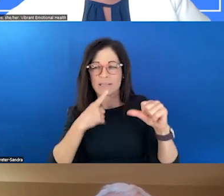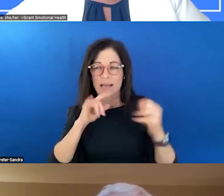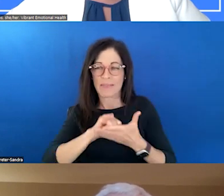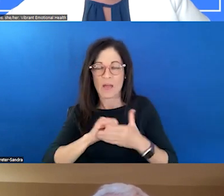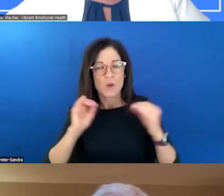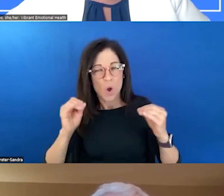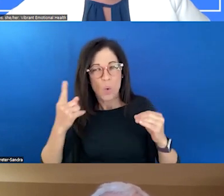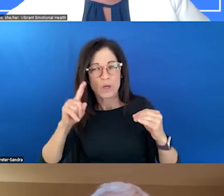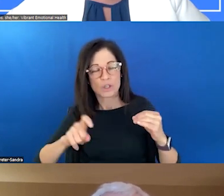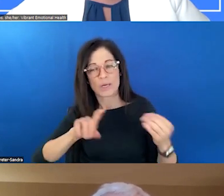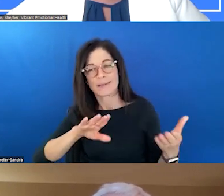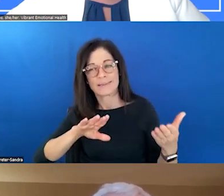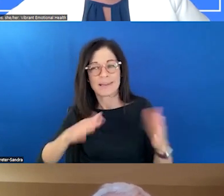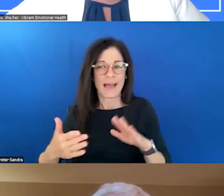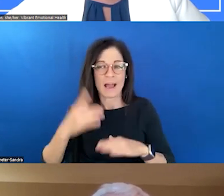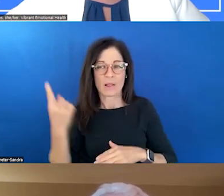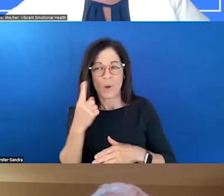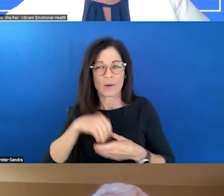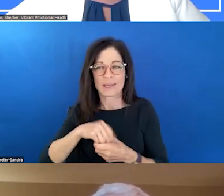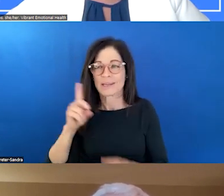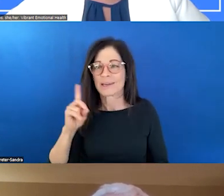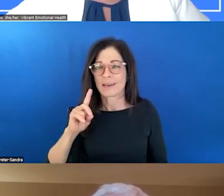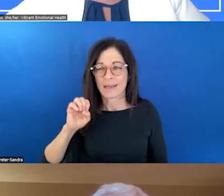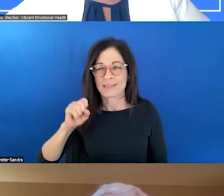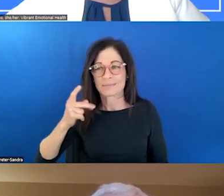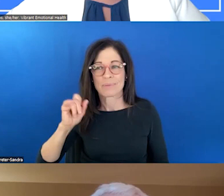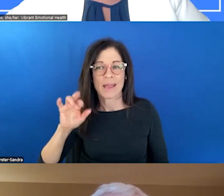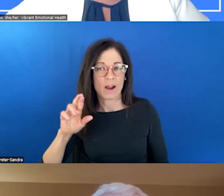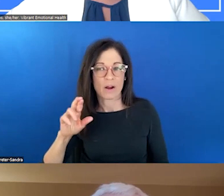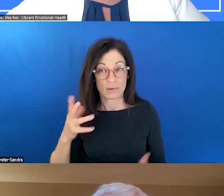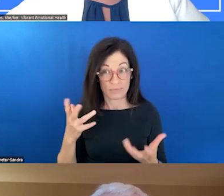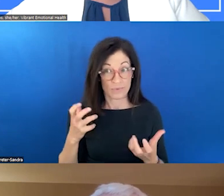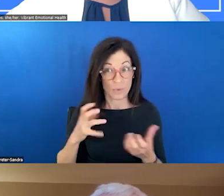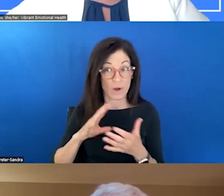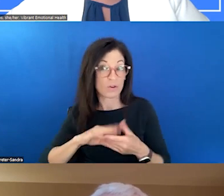YOU WANT TO TALK IT THROUGH?